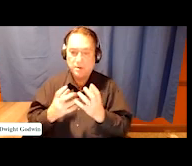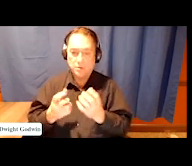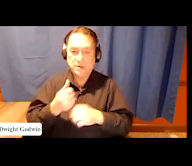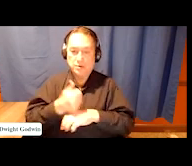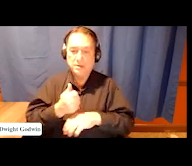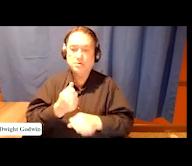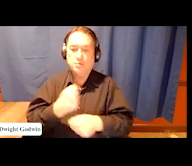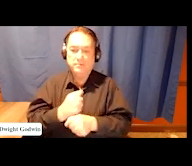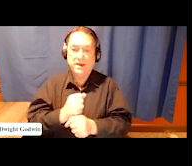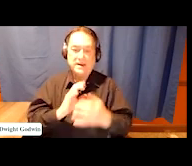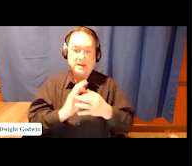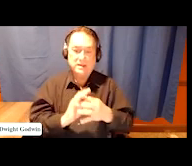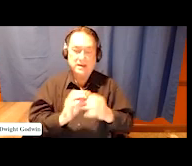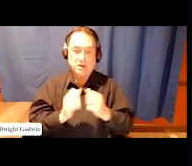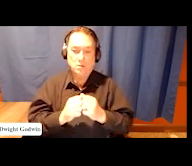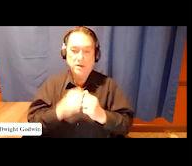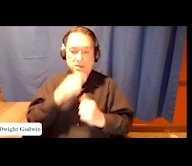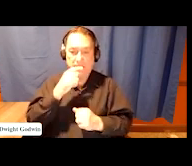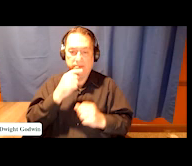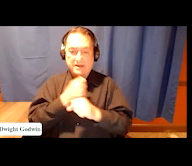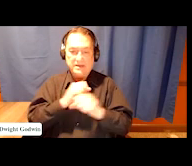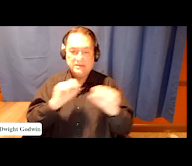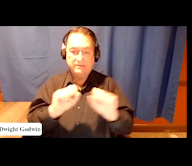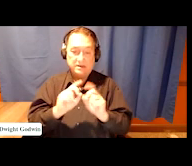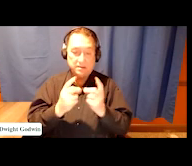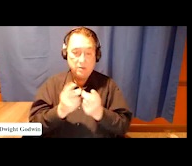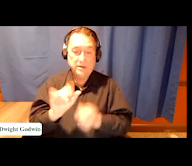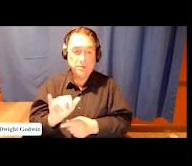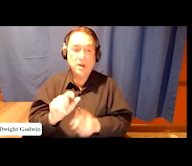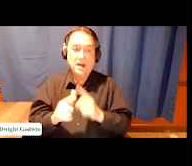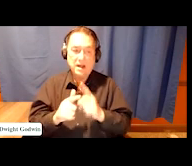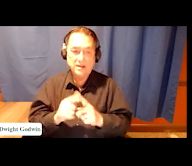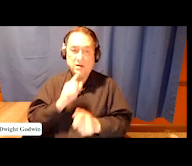and our public safety departments as well. And the most innovative piece is the Community Renewal Team,